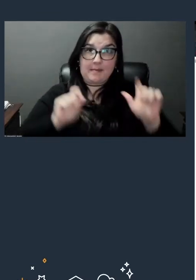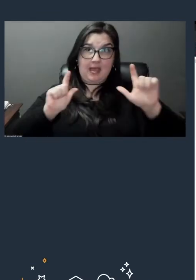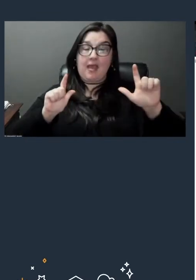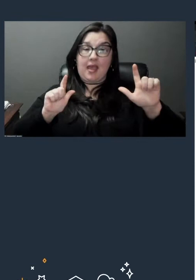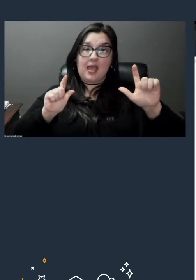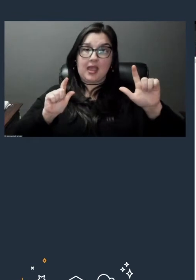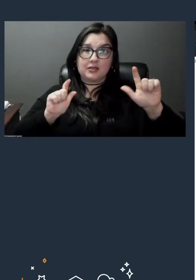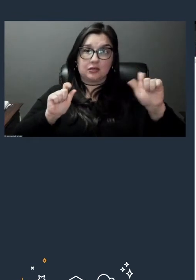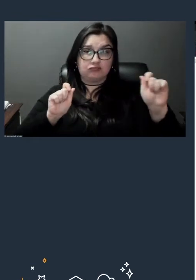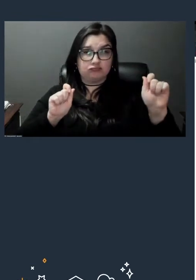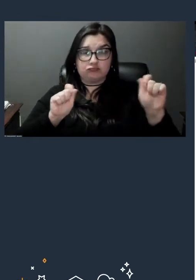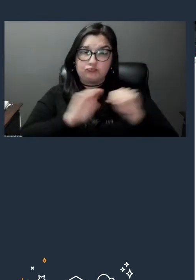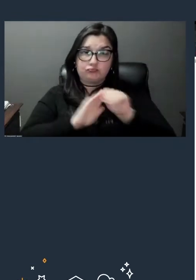for your previous day of usage.